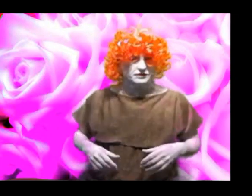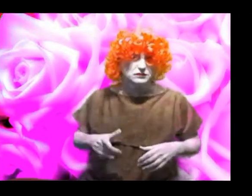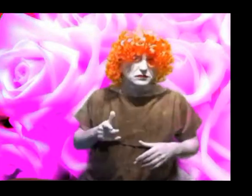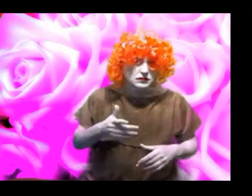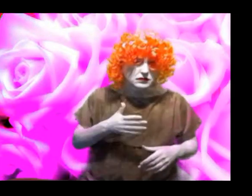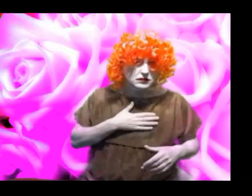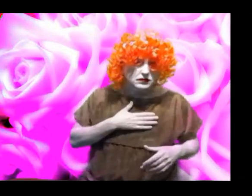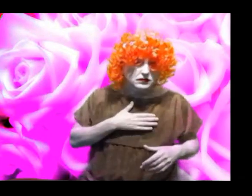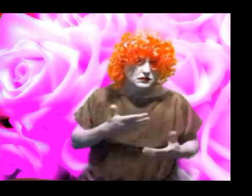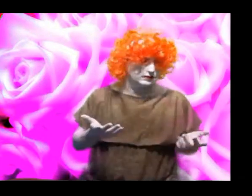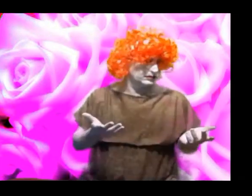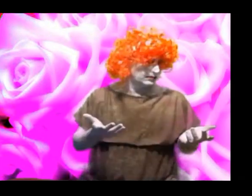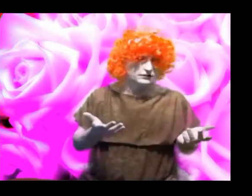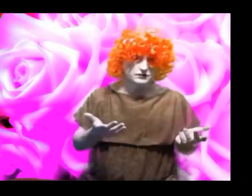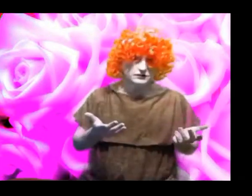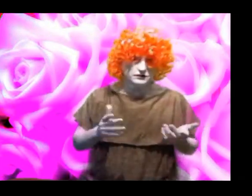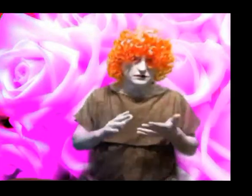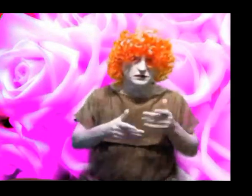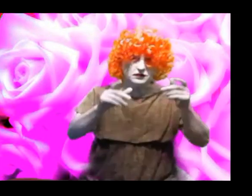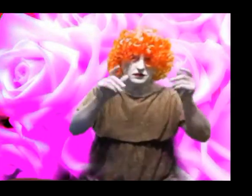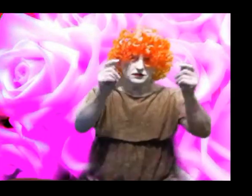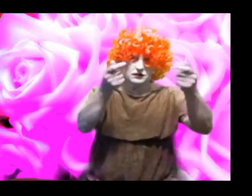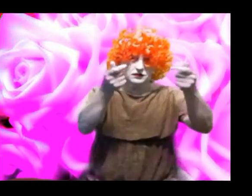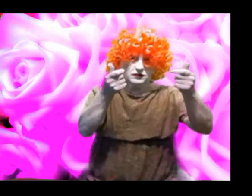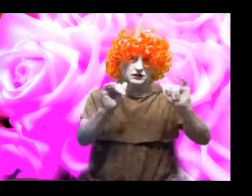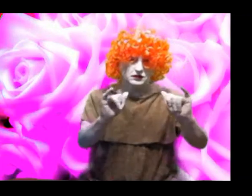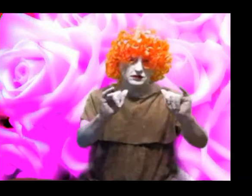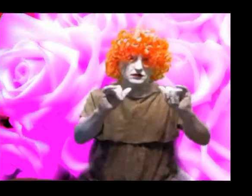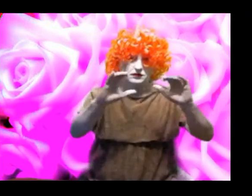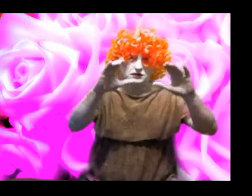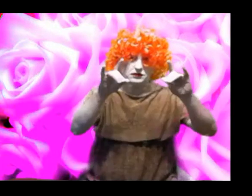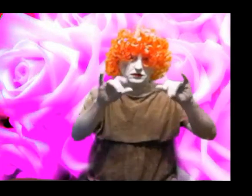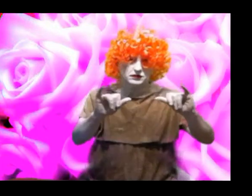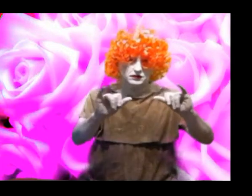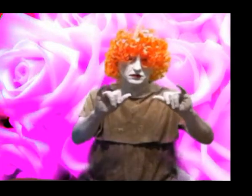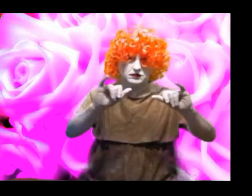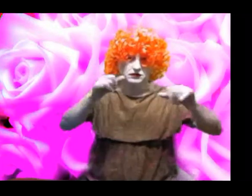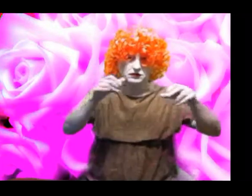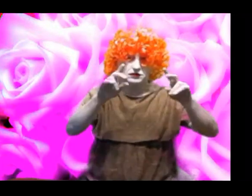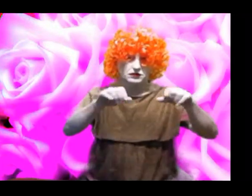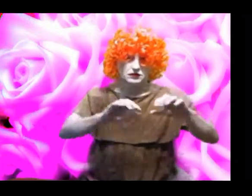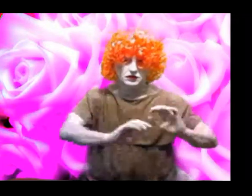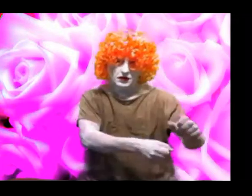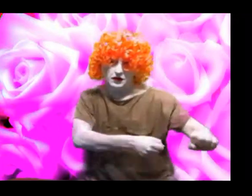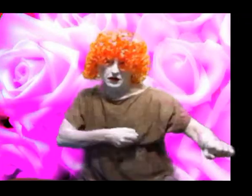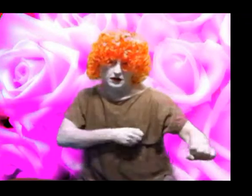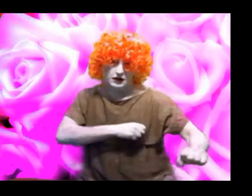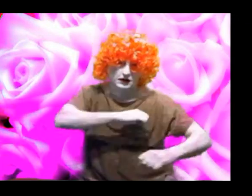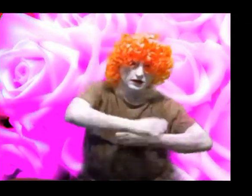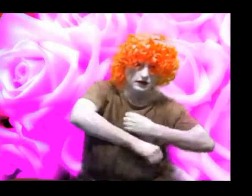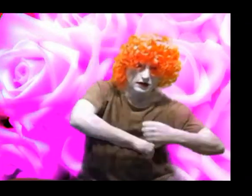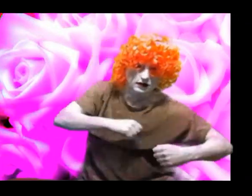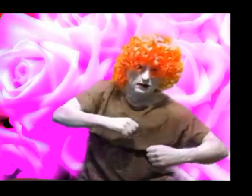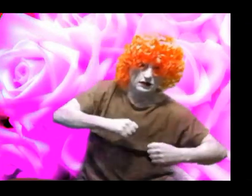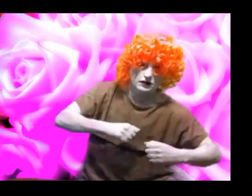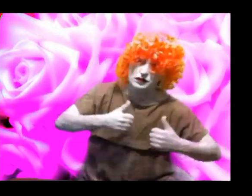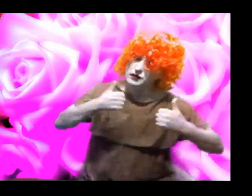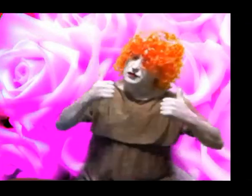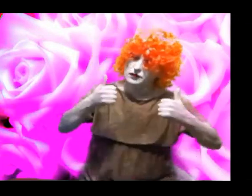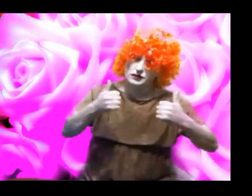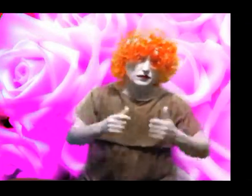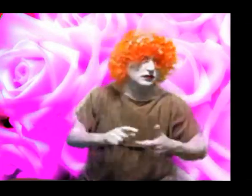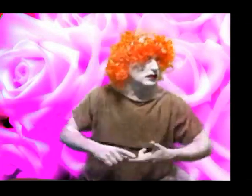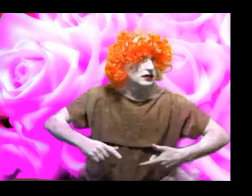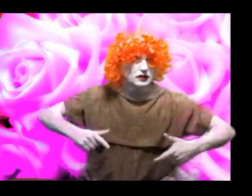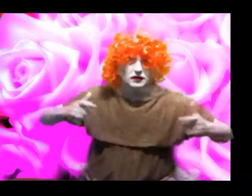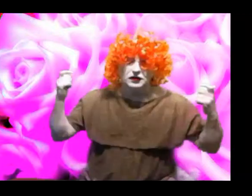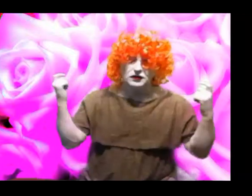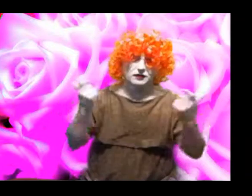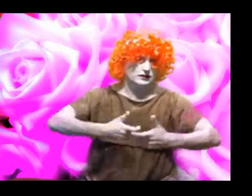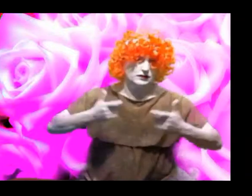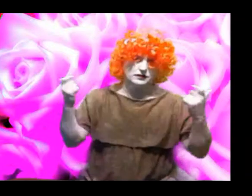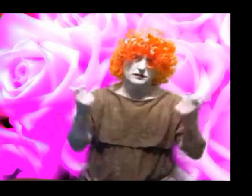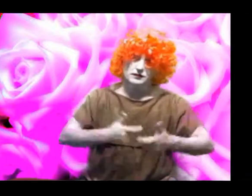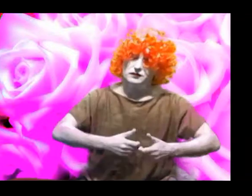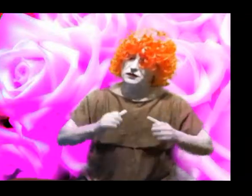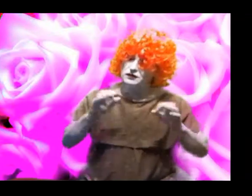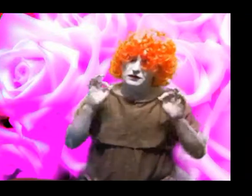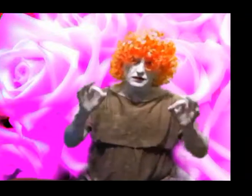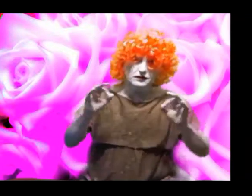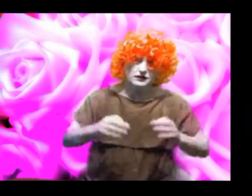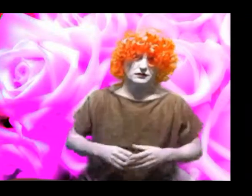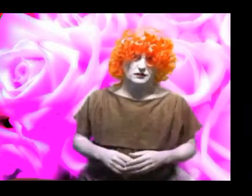if you like ... learn, tai chi, judo and other defensive arts, they are very good for your development and great fun.